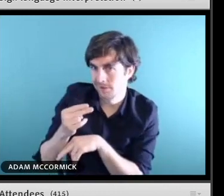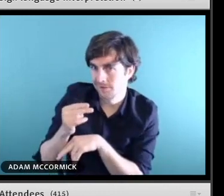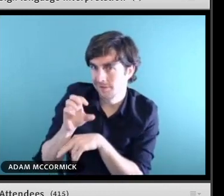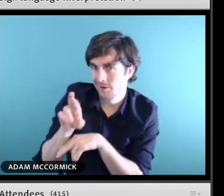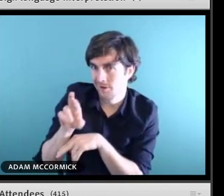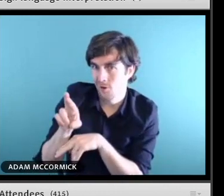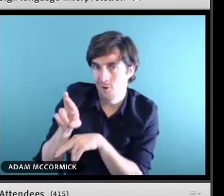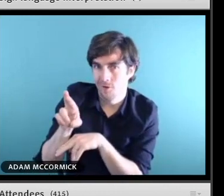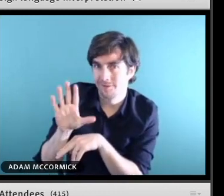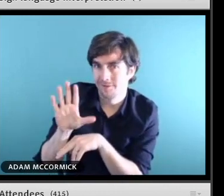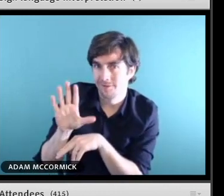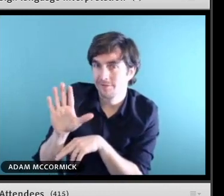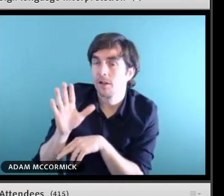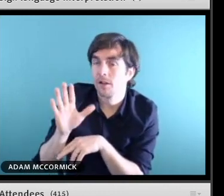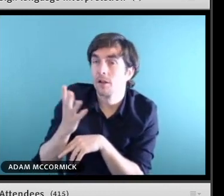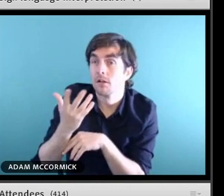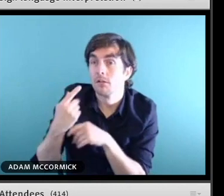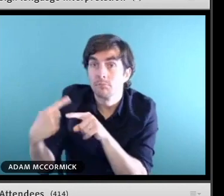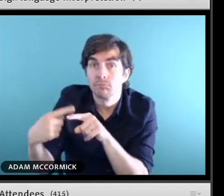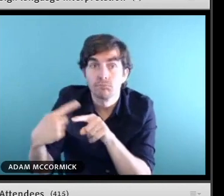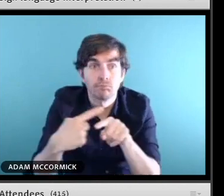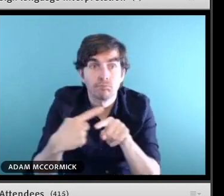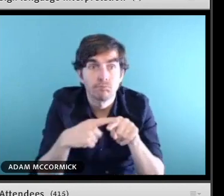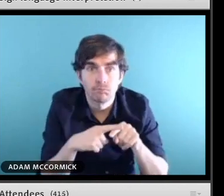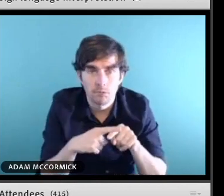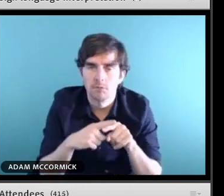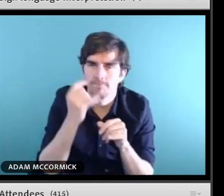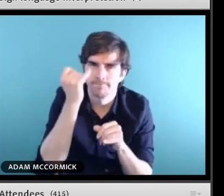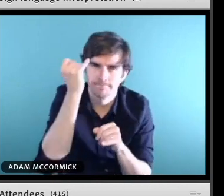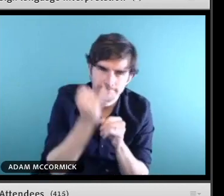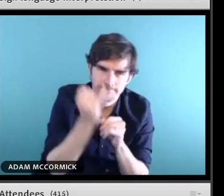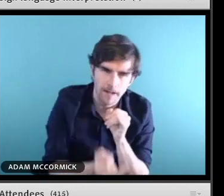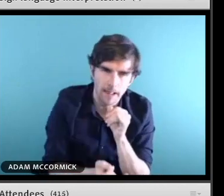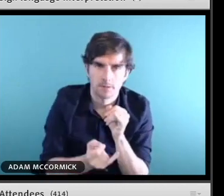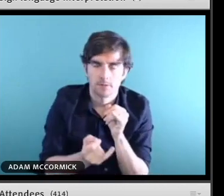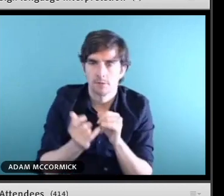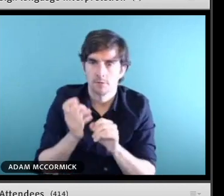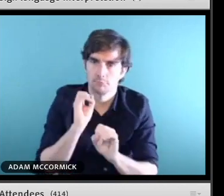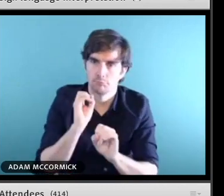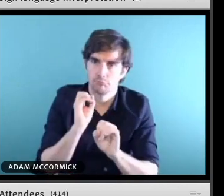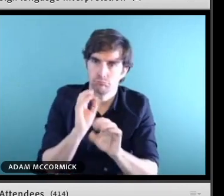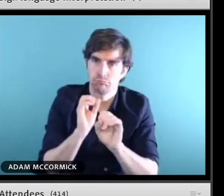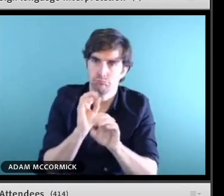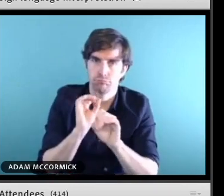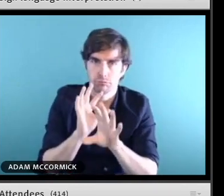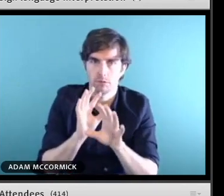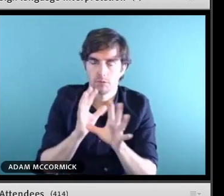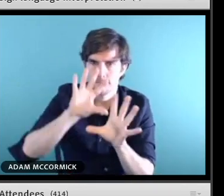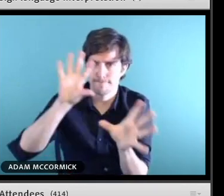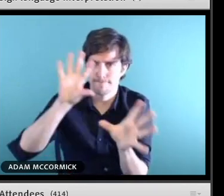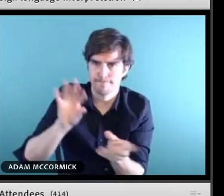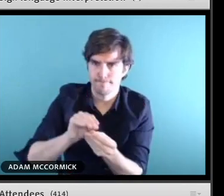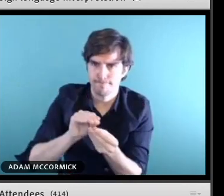support children at home strengths and their role in child education in previous. Ministry of education plans include sign language for the ministry of education lessons. They also